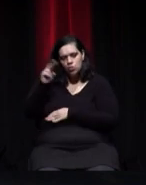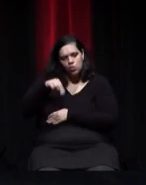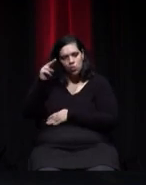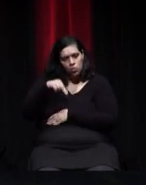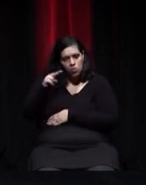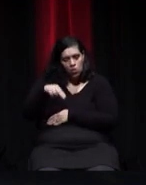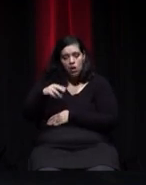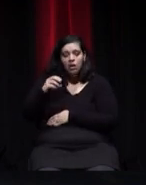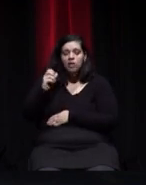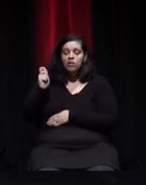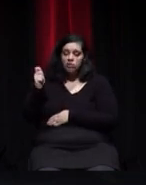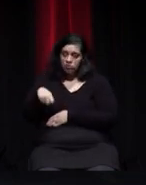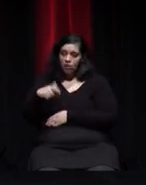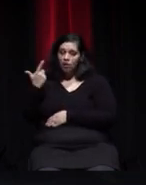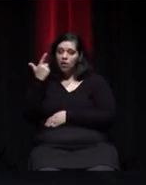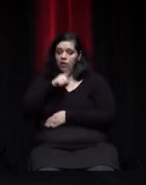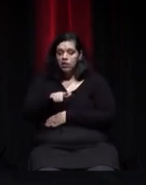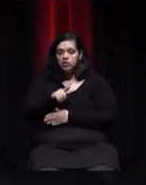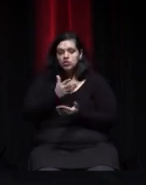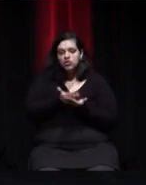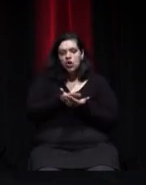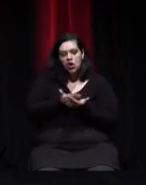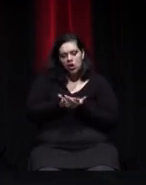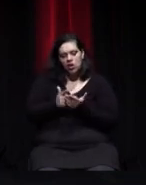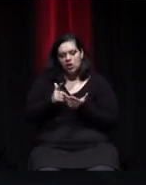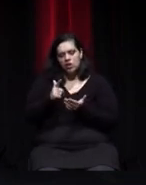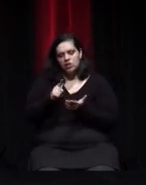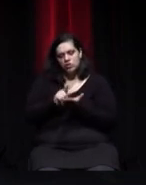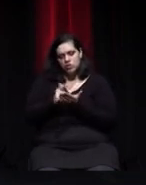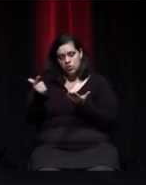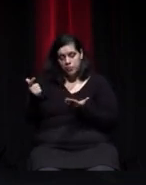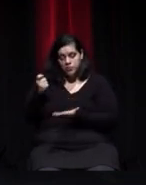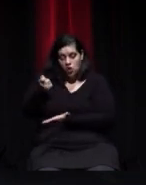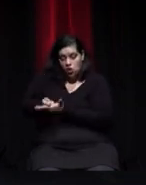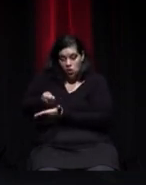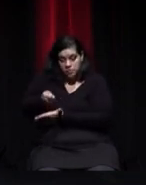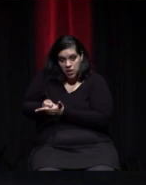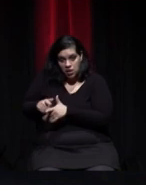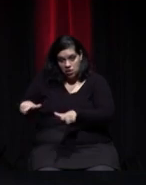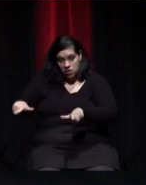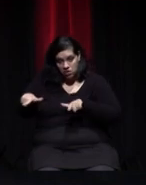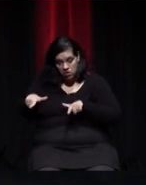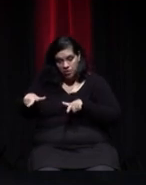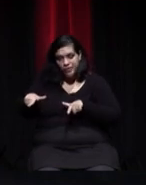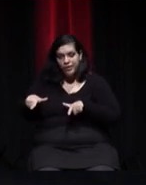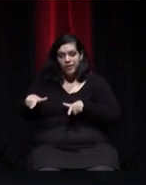of journalism schools. The requirement of a diploma in this field is nonsense.